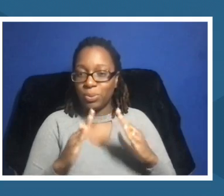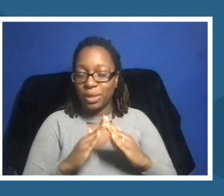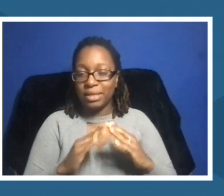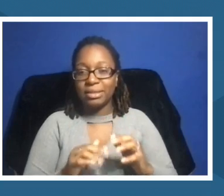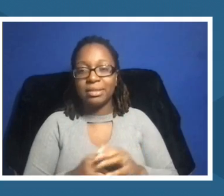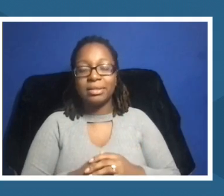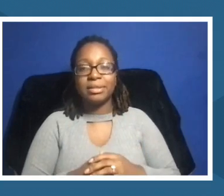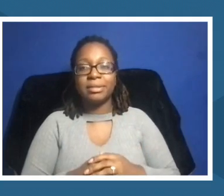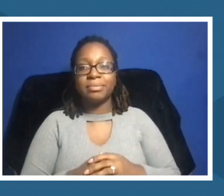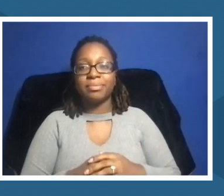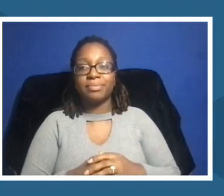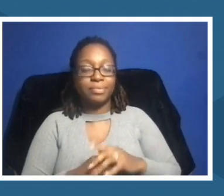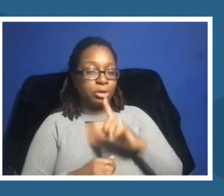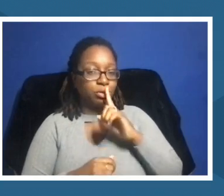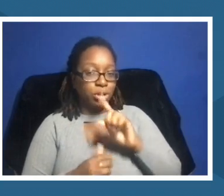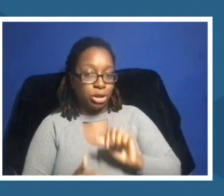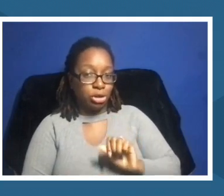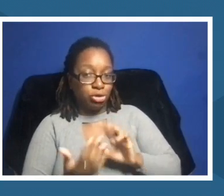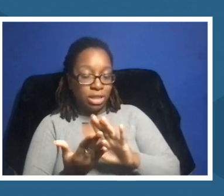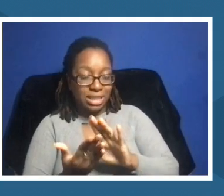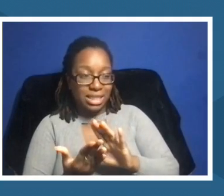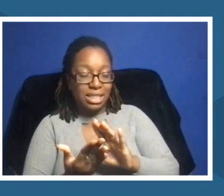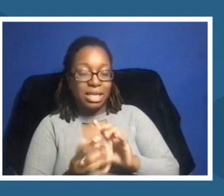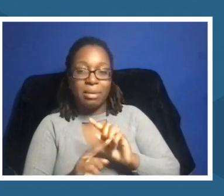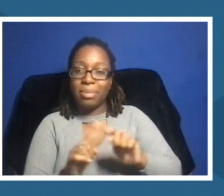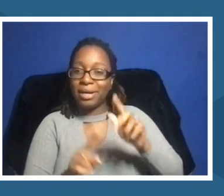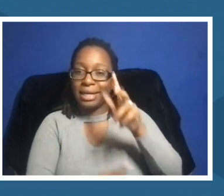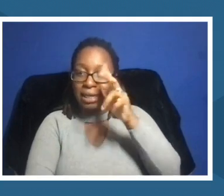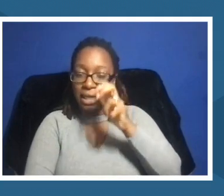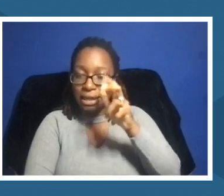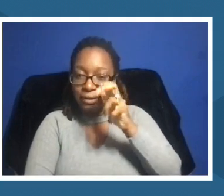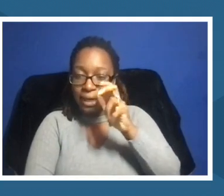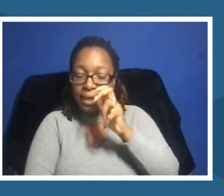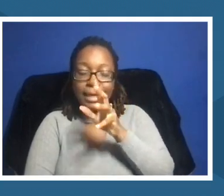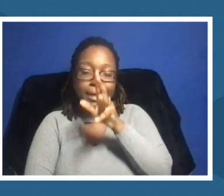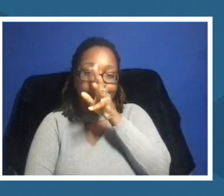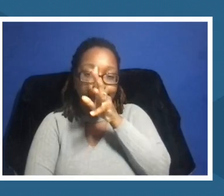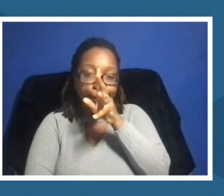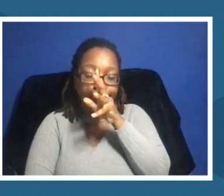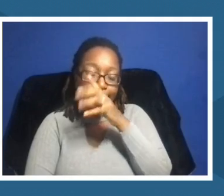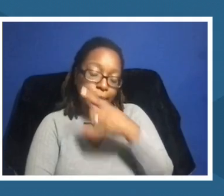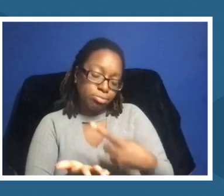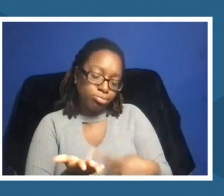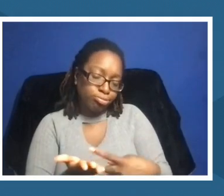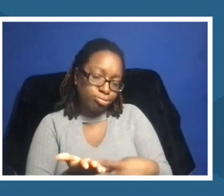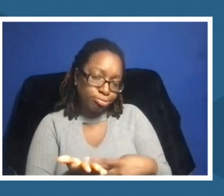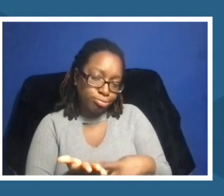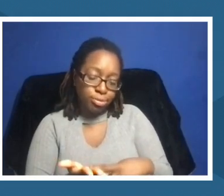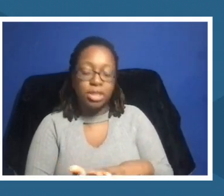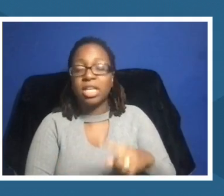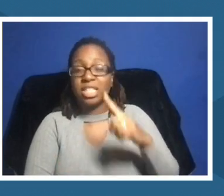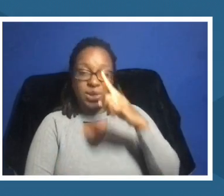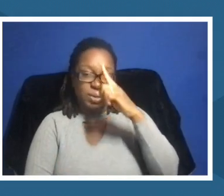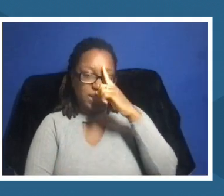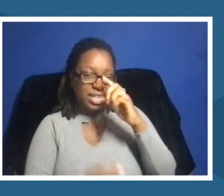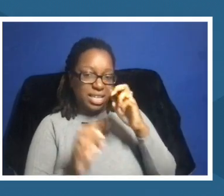addressing it when we hear it and talking about it having that conversation and i think the work of